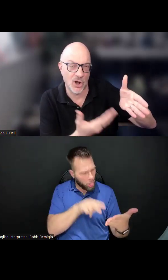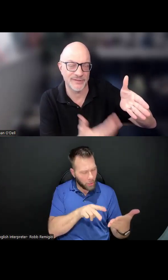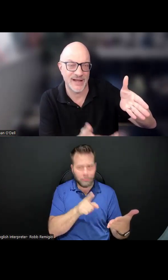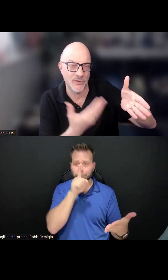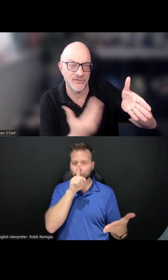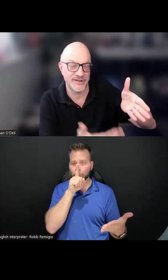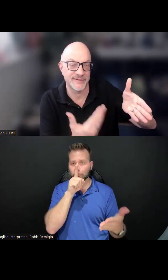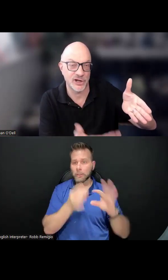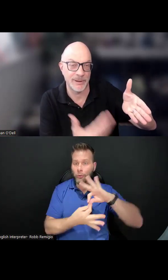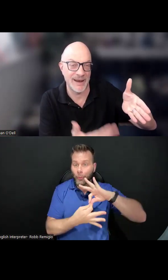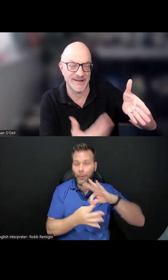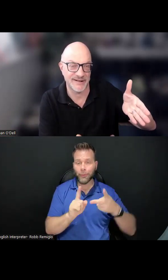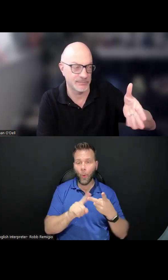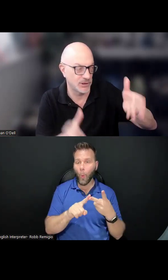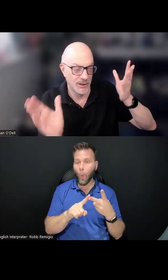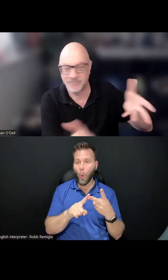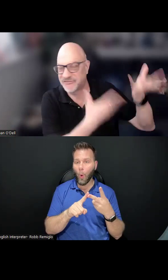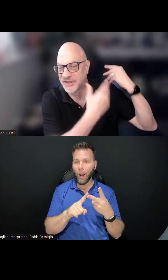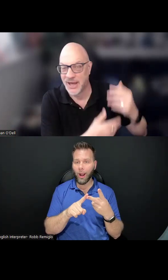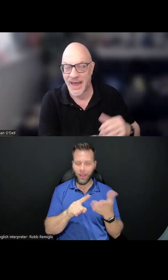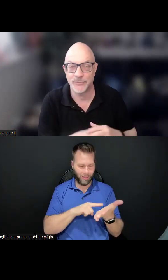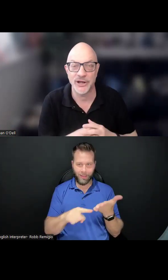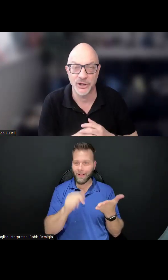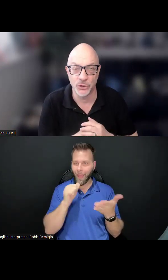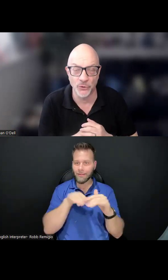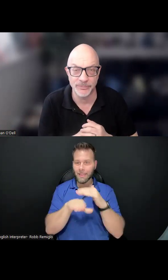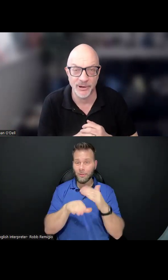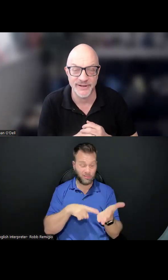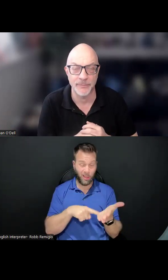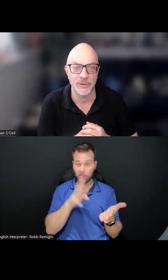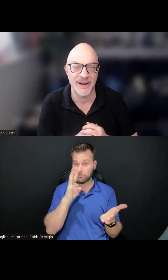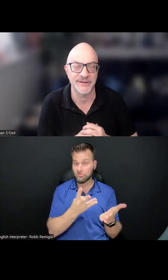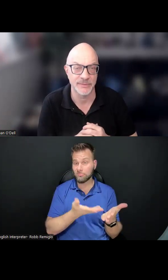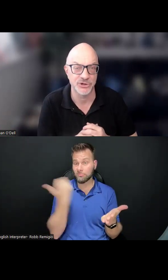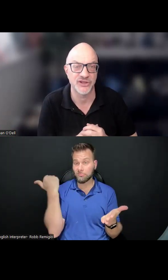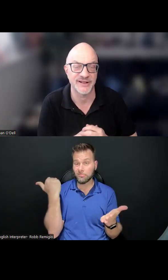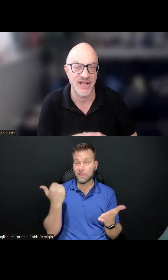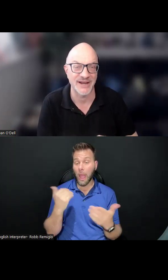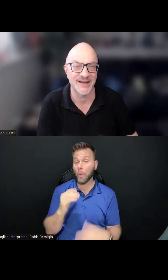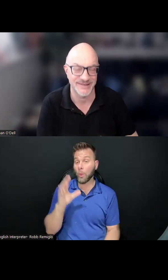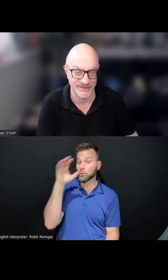an event, and if I don't calls out that this is going to be made accessible, I'm going to ignore it because I'm going to